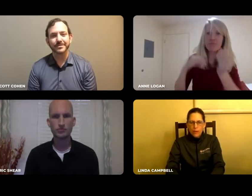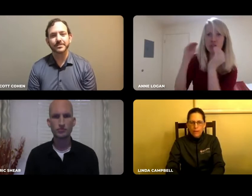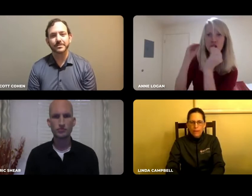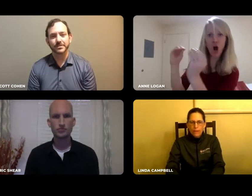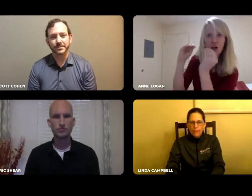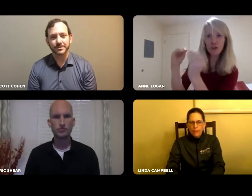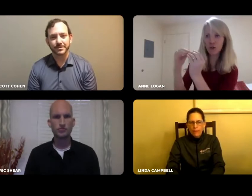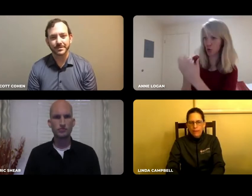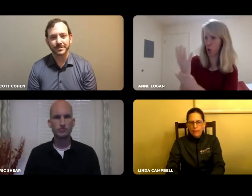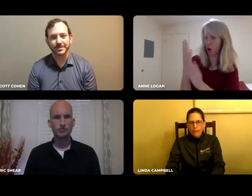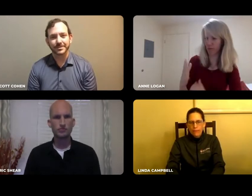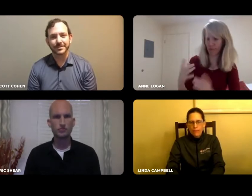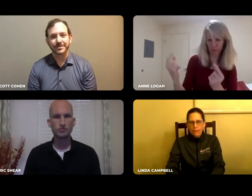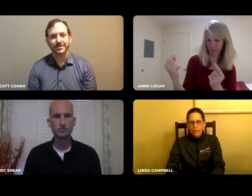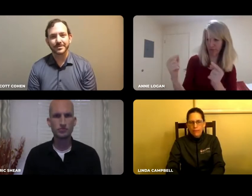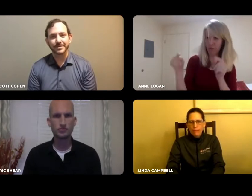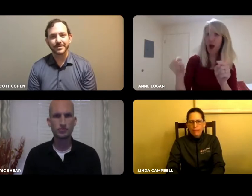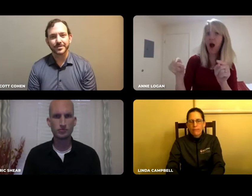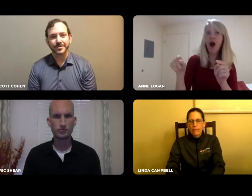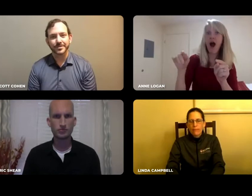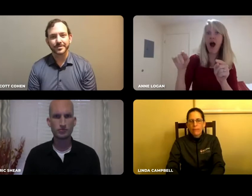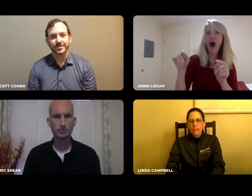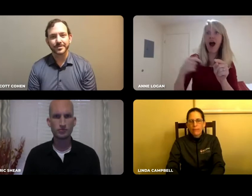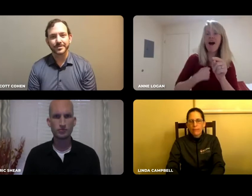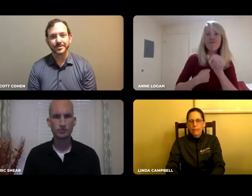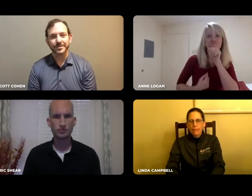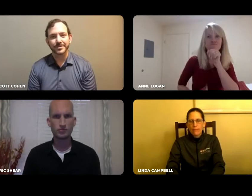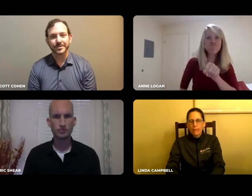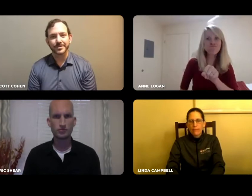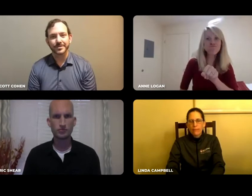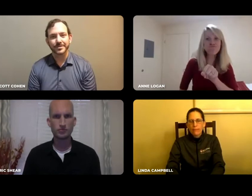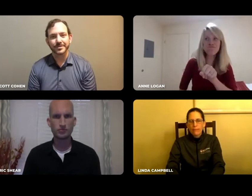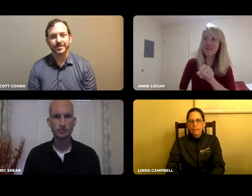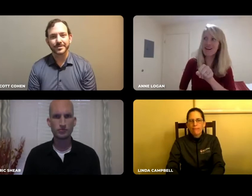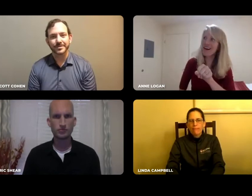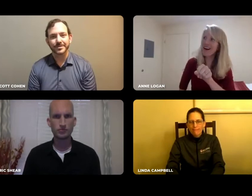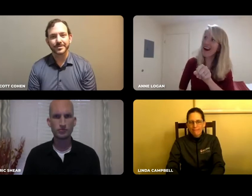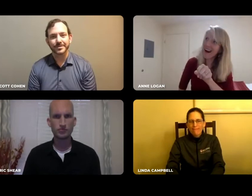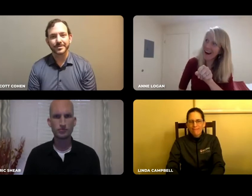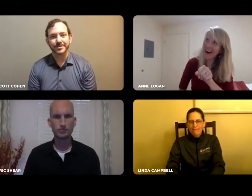I taught the growers how to deal with that. I fell in love with that.